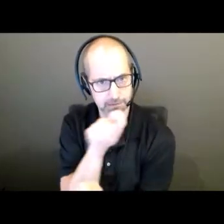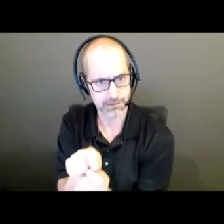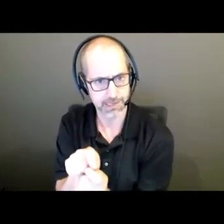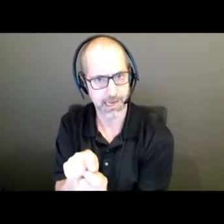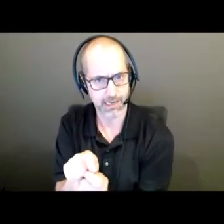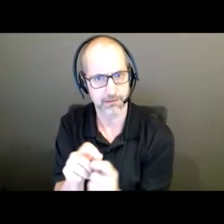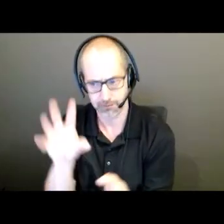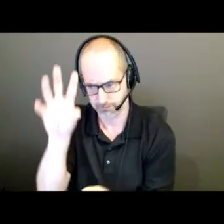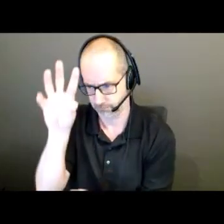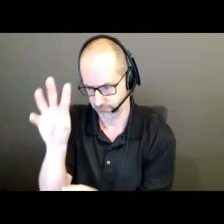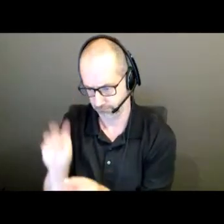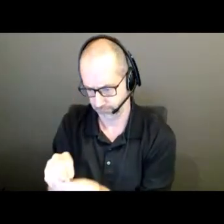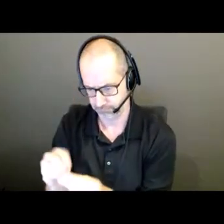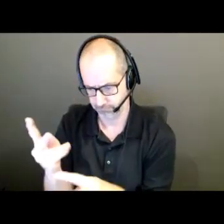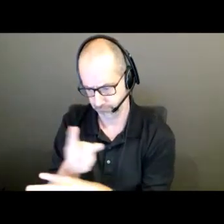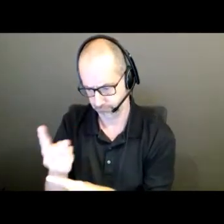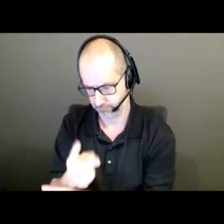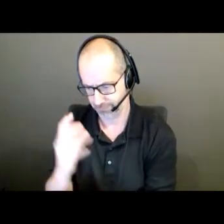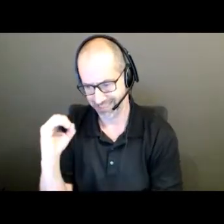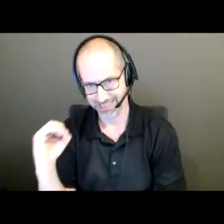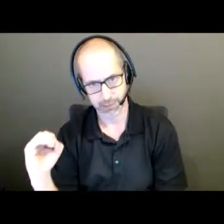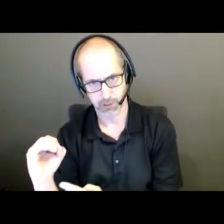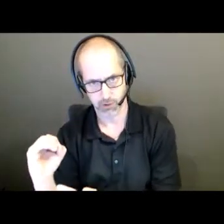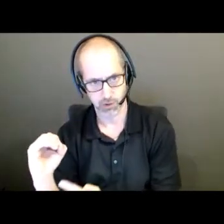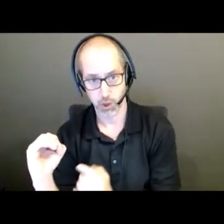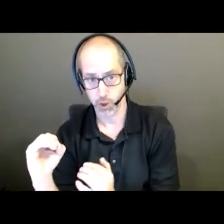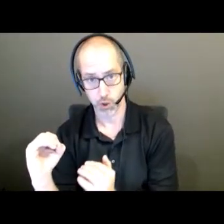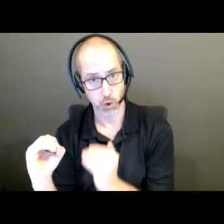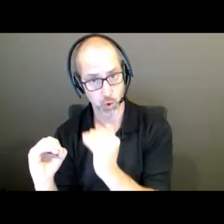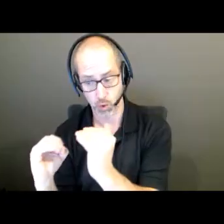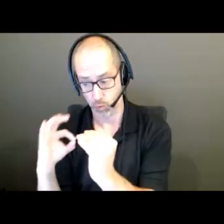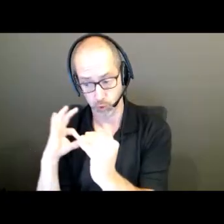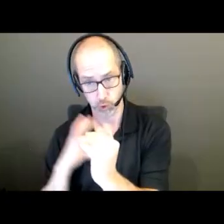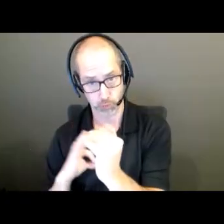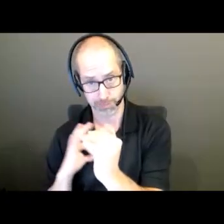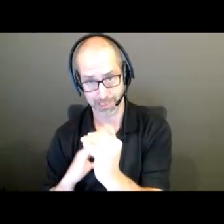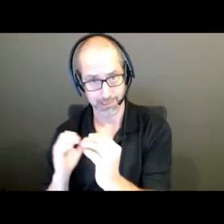There can be no surplus or deficit in your budget when applying.